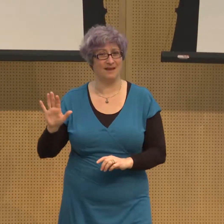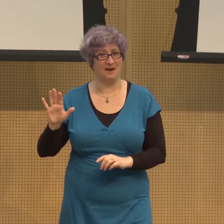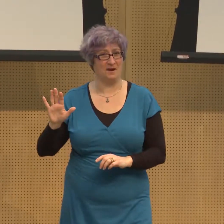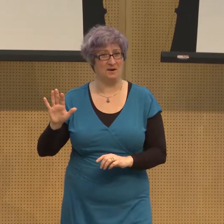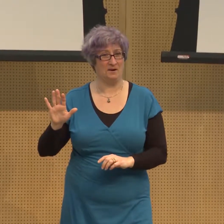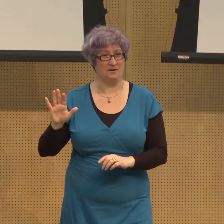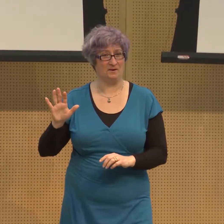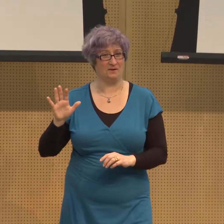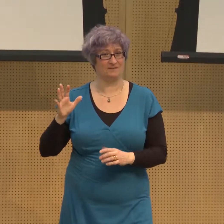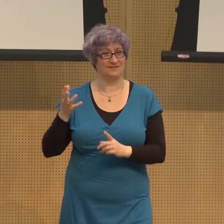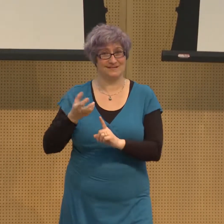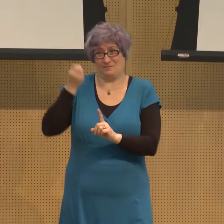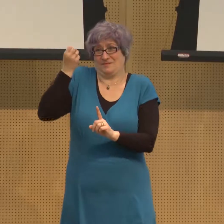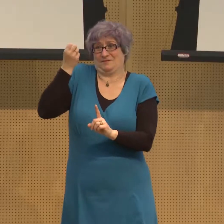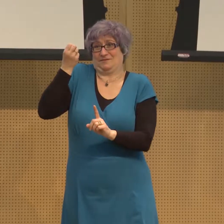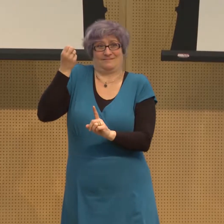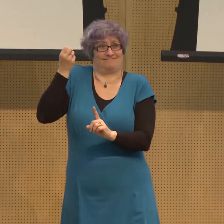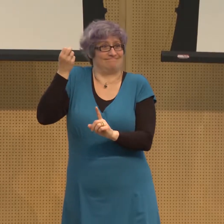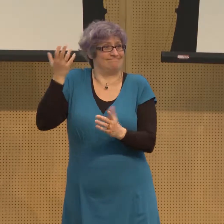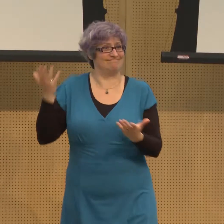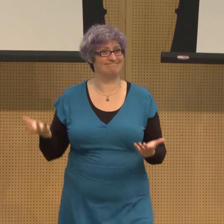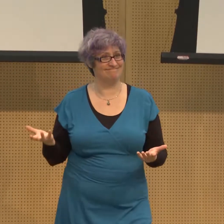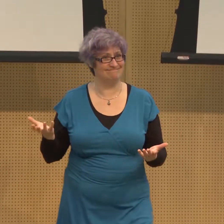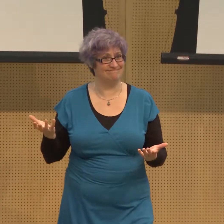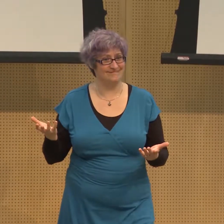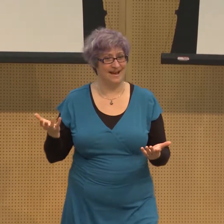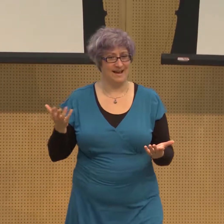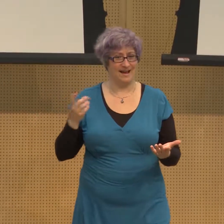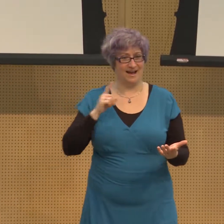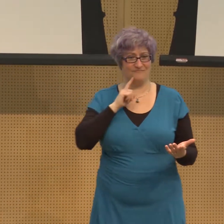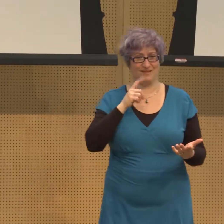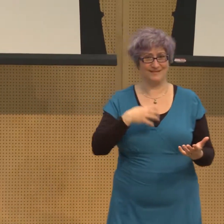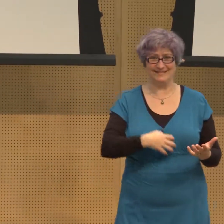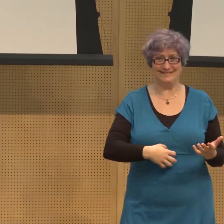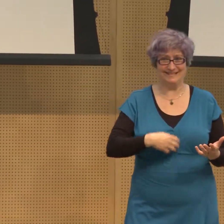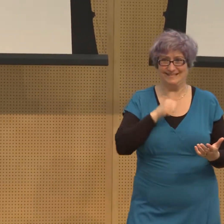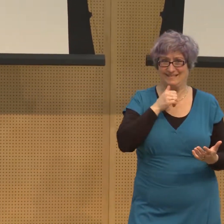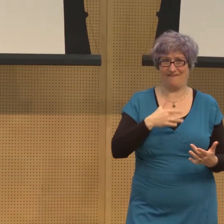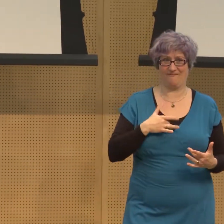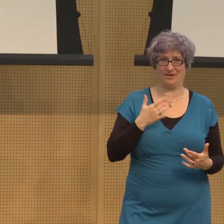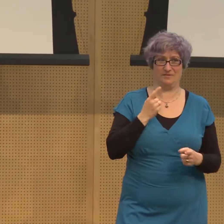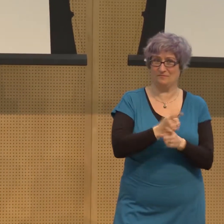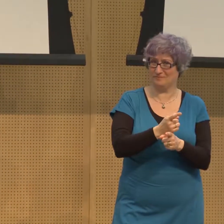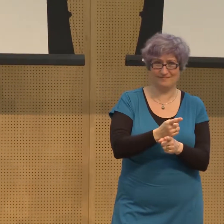and we didn't want to benefit from their deprivation.